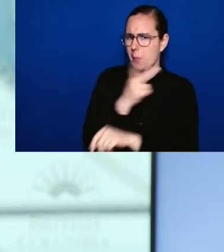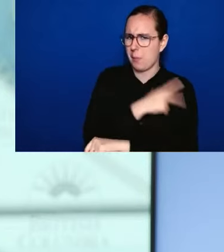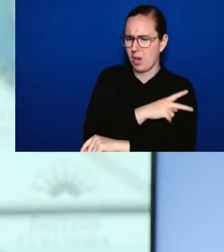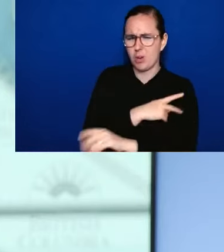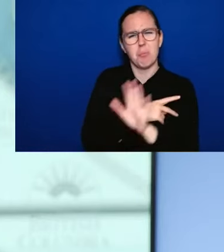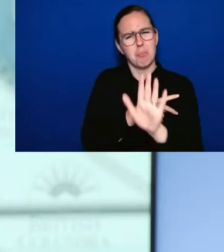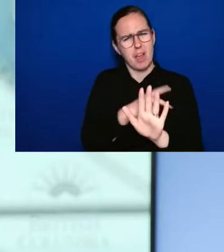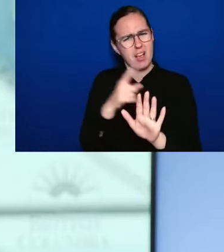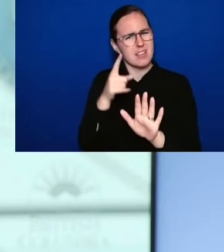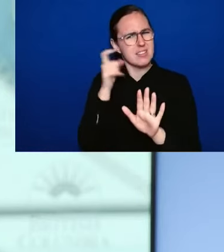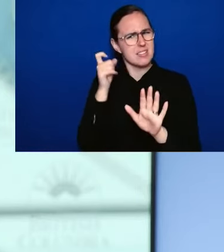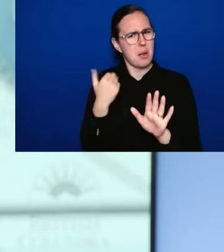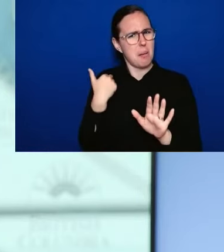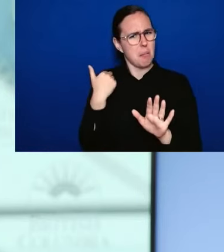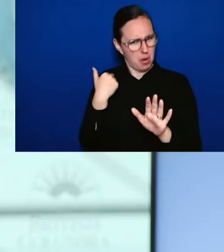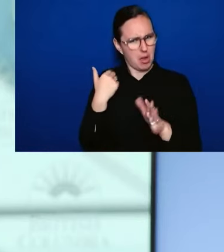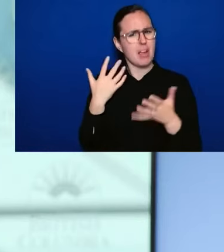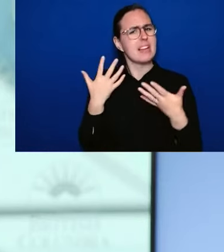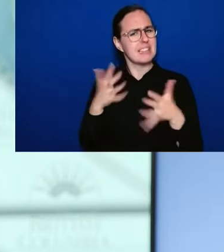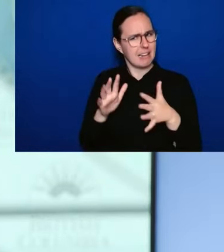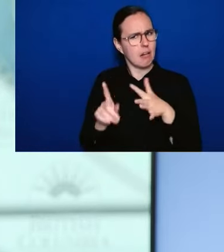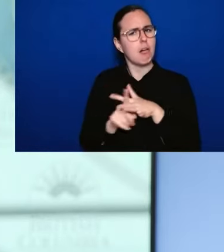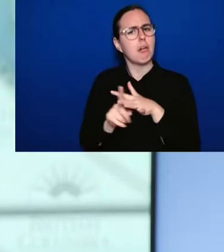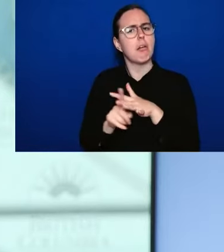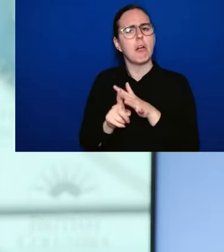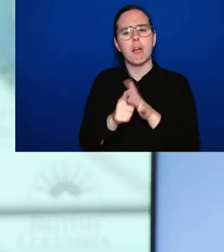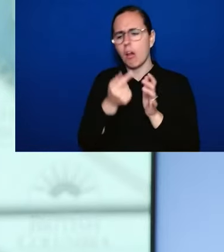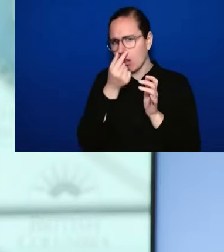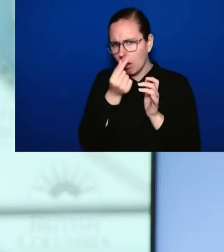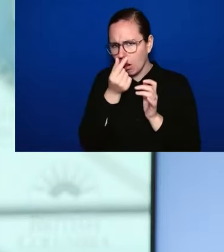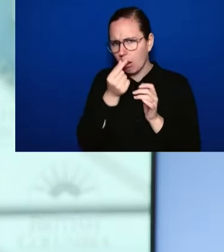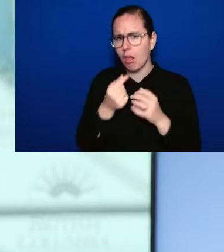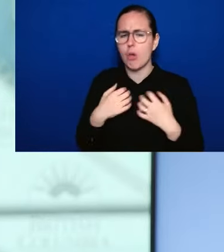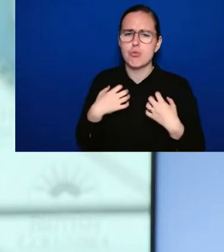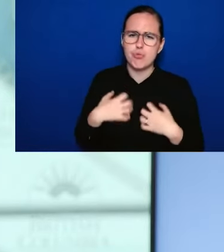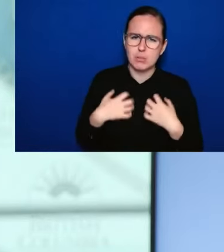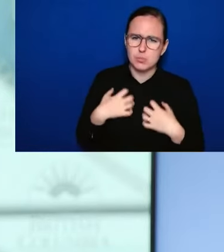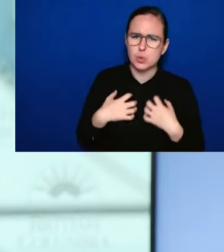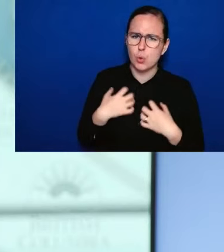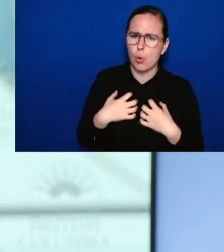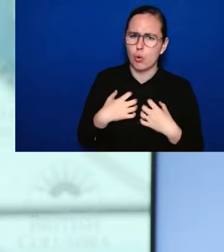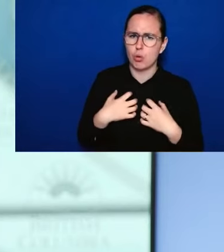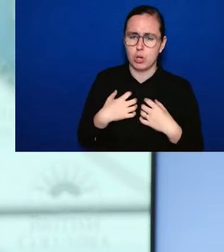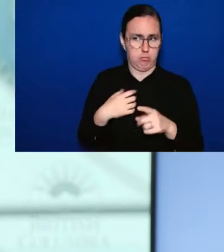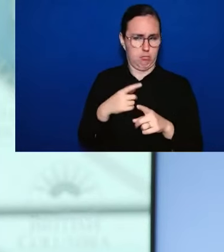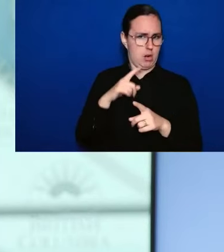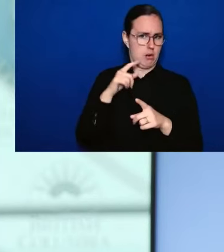enough about it twenty make that you're removing patients from hospitals which is a really big move. So I guess I'm struggling